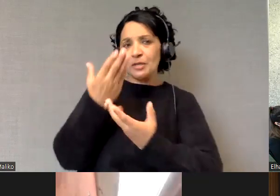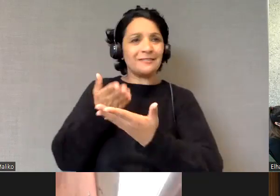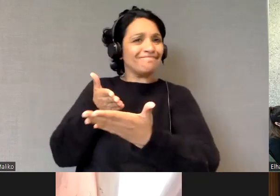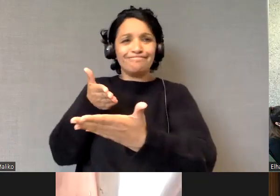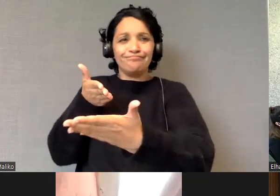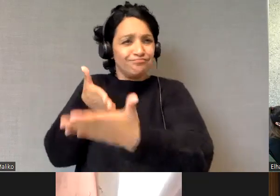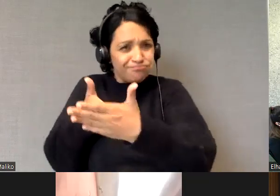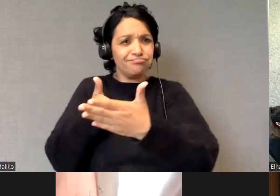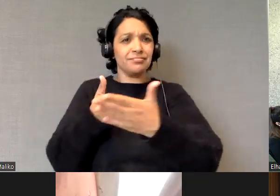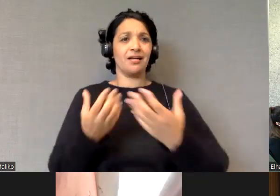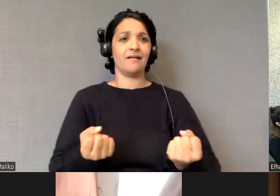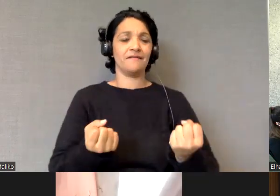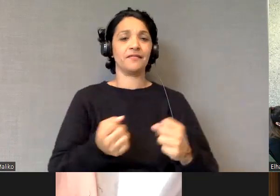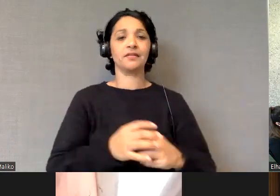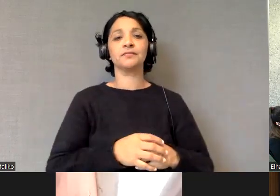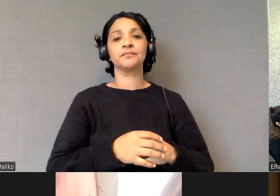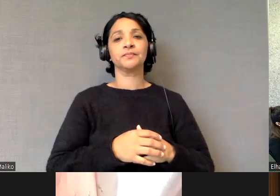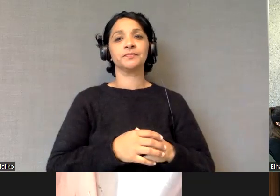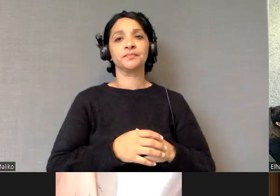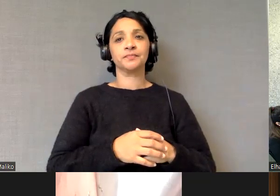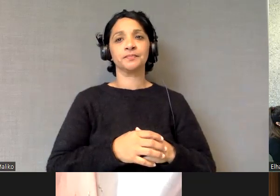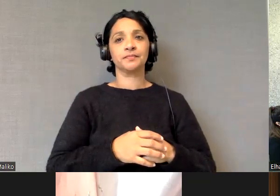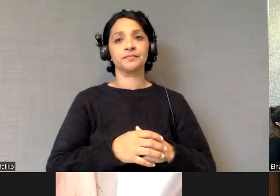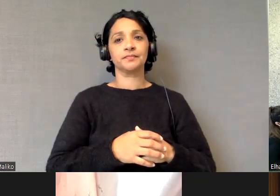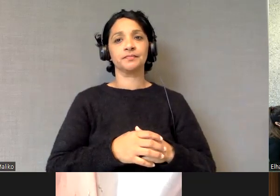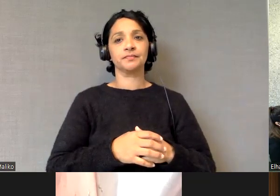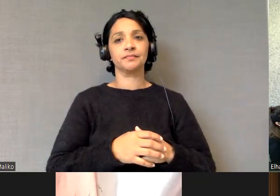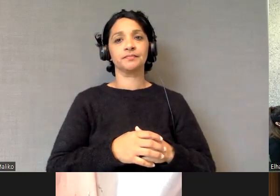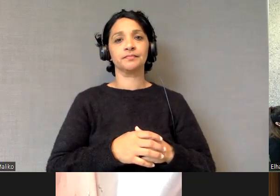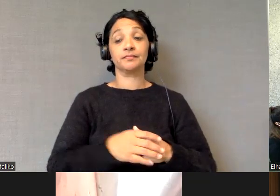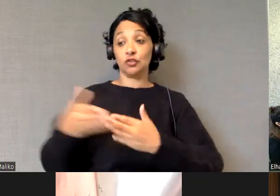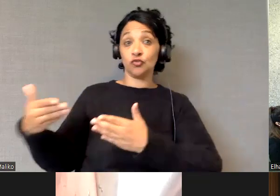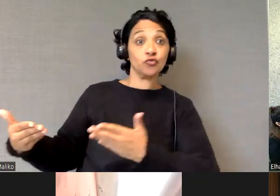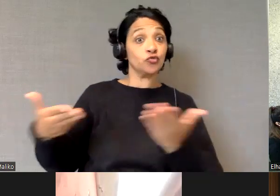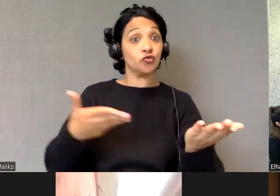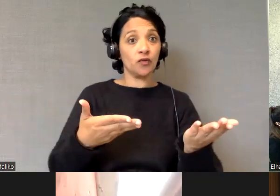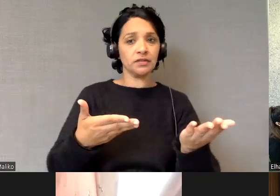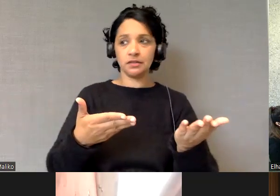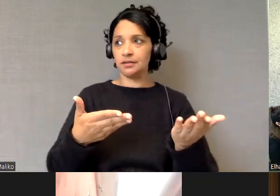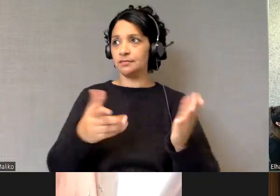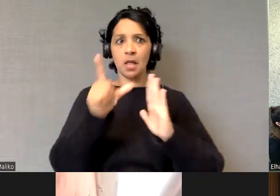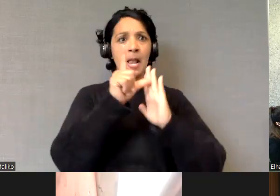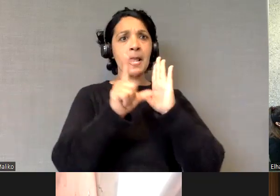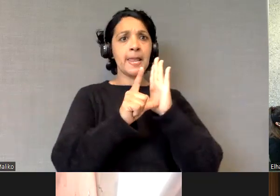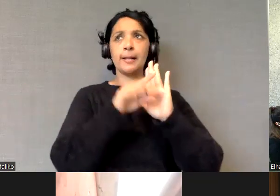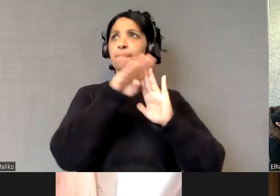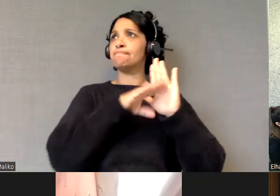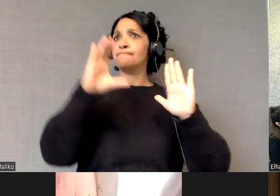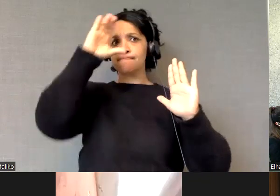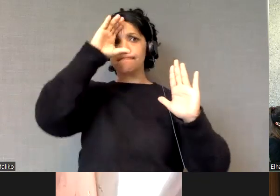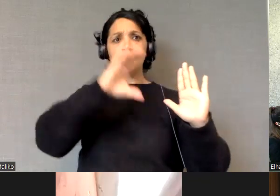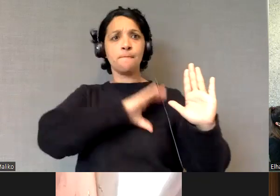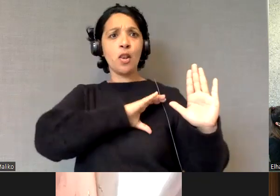Little or no access to information of services, social justice for their rights, most especially